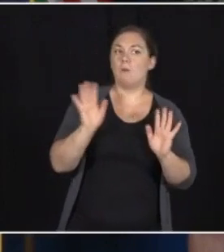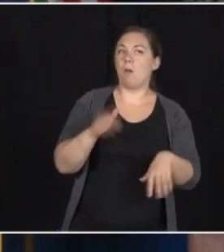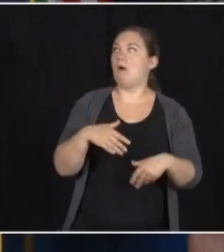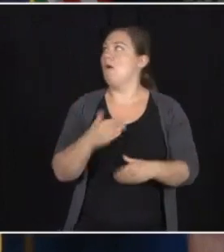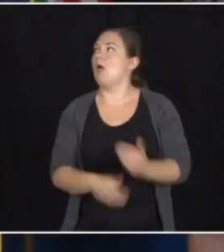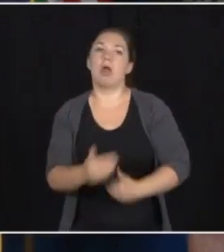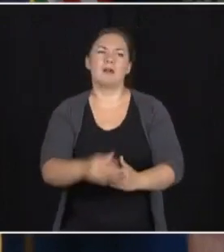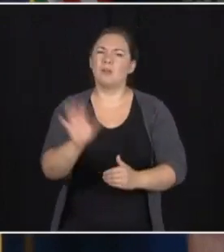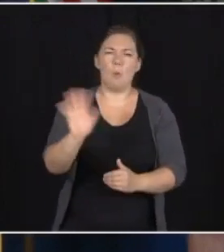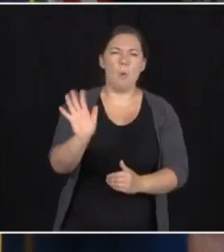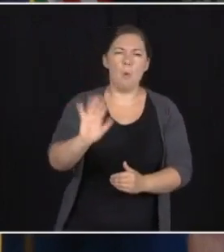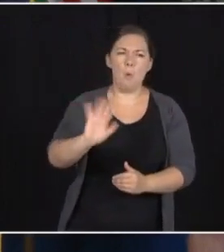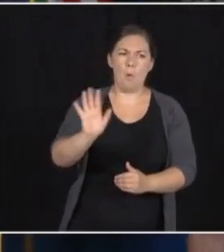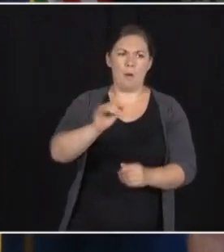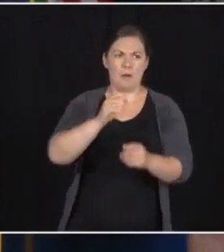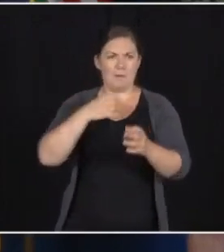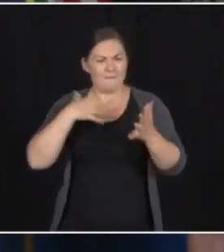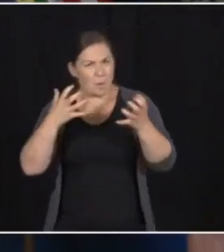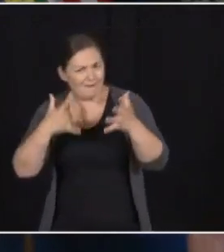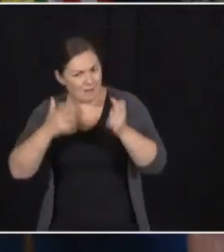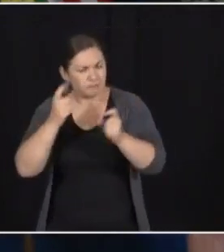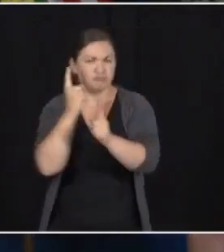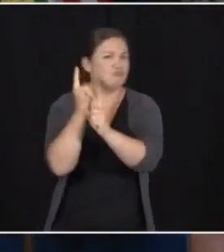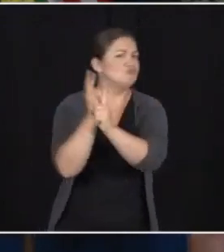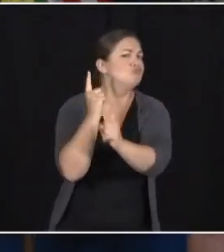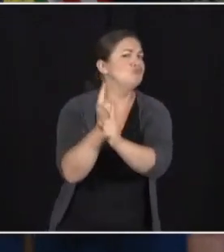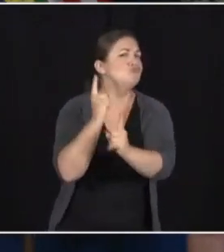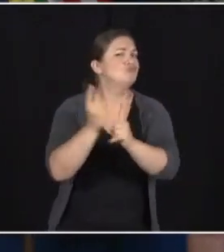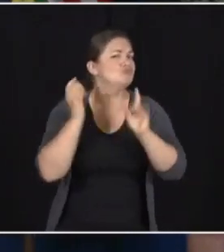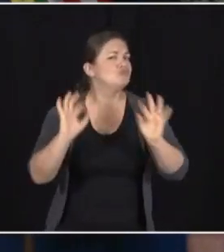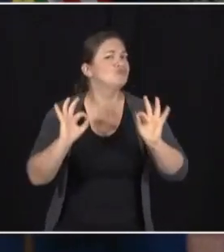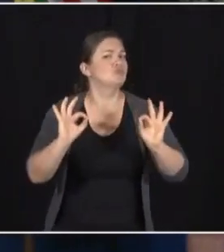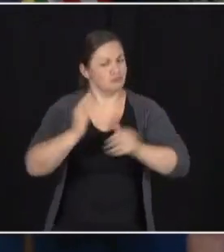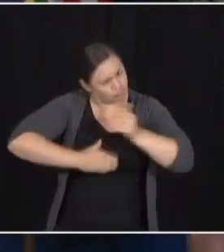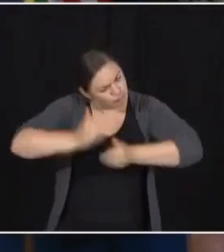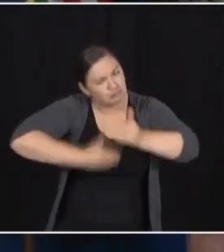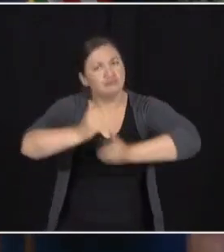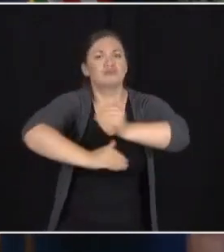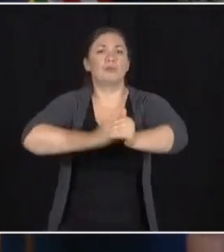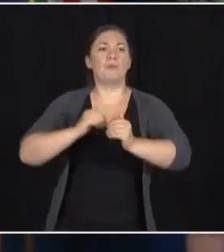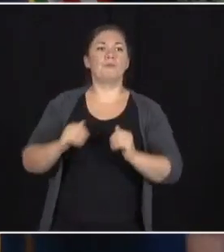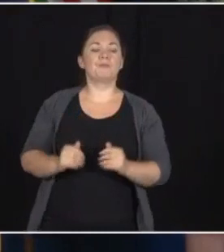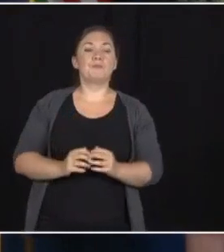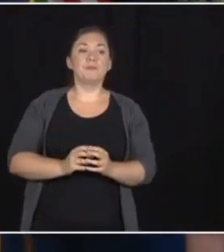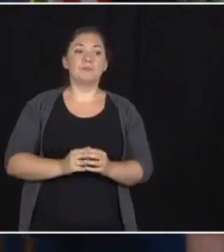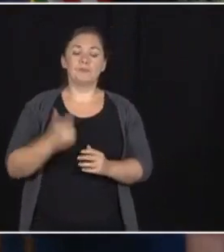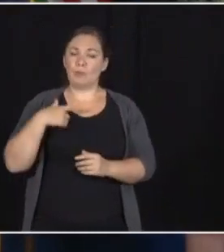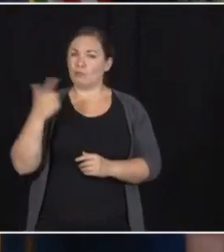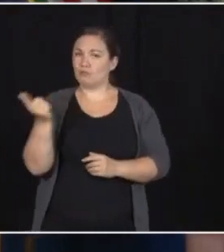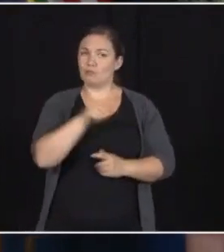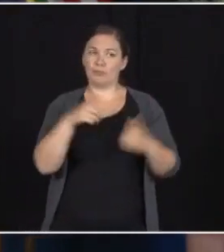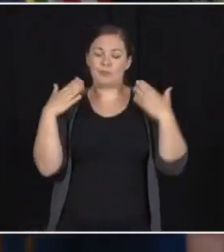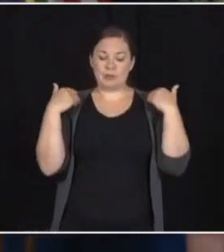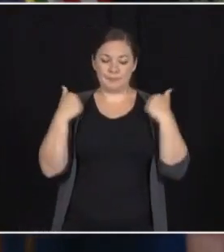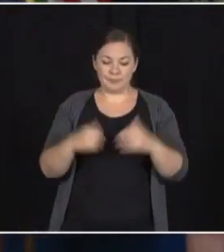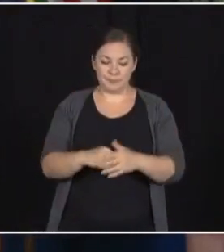We aren't going to take any shortcuts. We will cross the teas and dealt the eyes. But we will do it in a typical way the